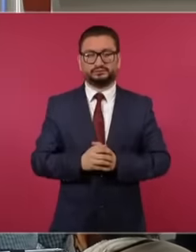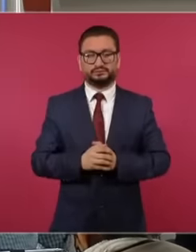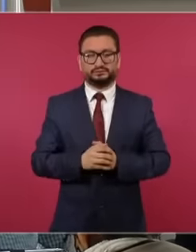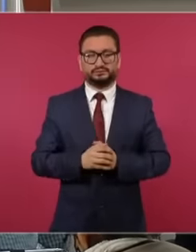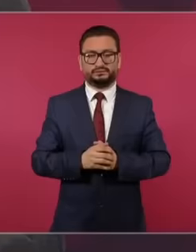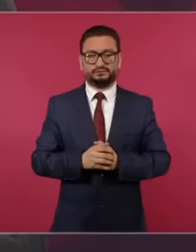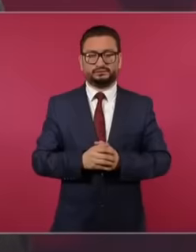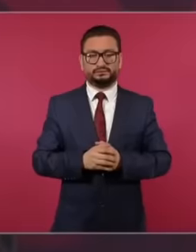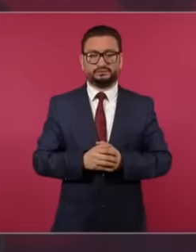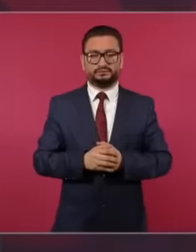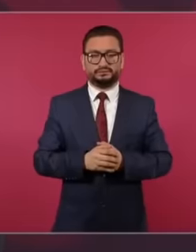so